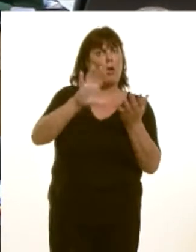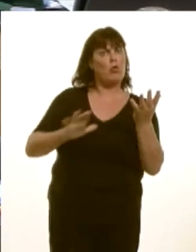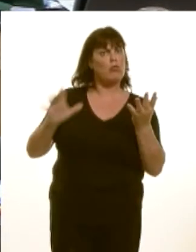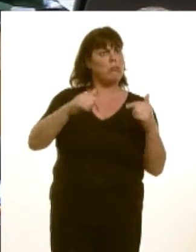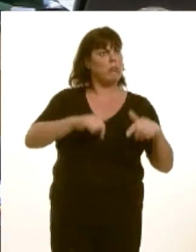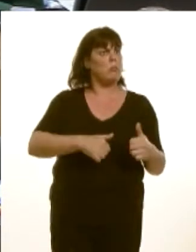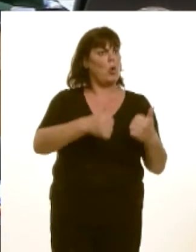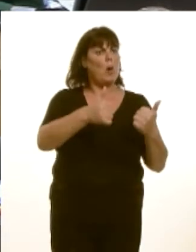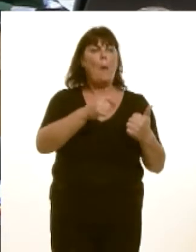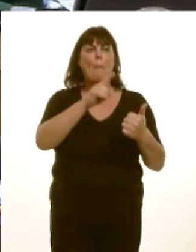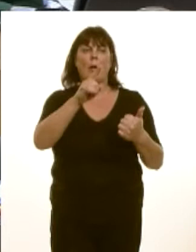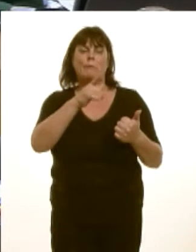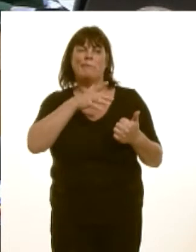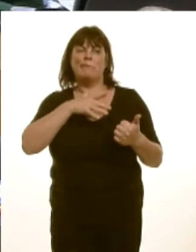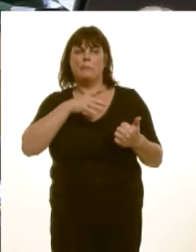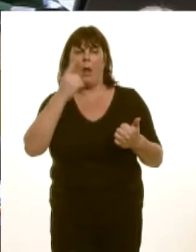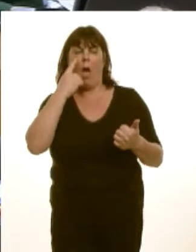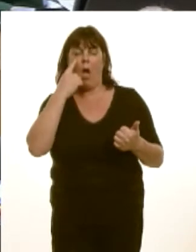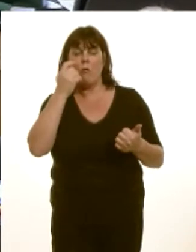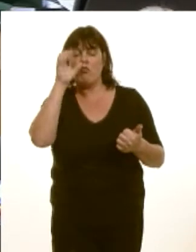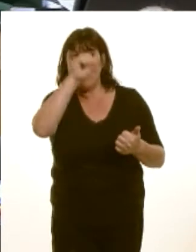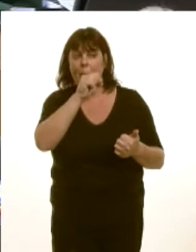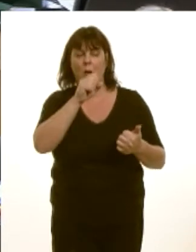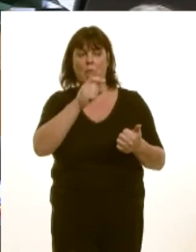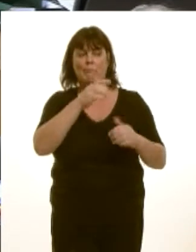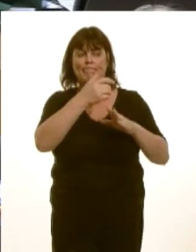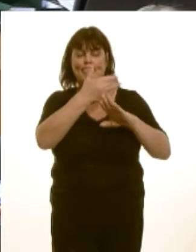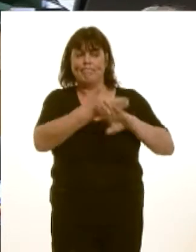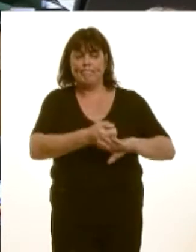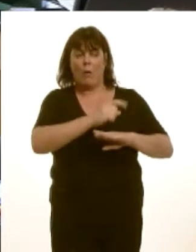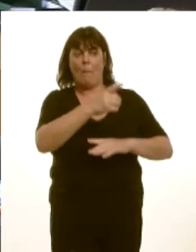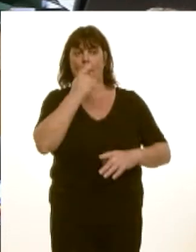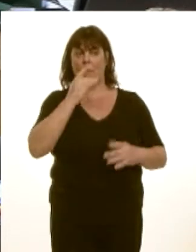Much of it depends on GPs referring early, which I believe they are doing now.